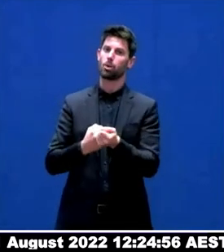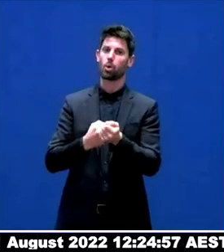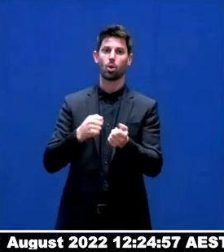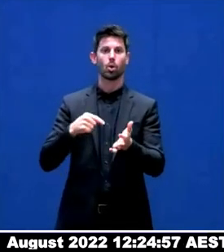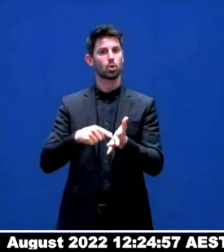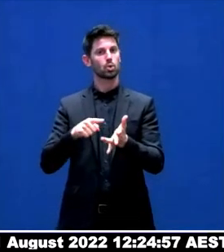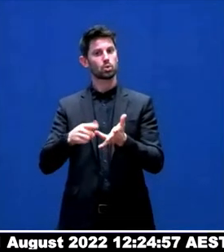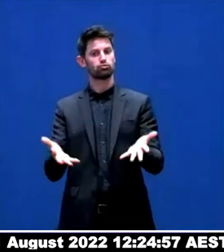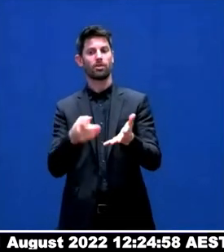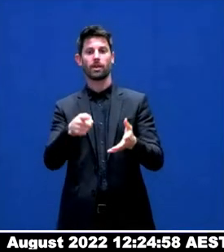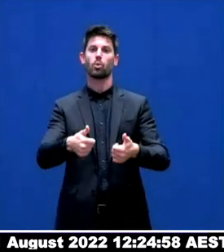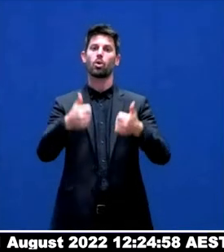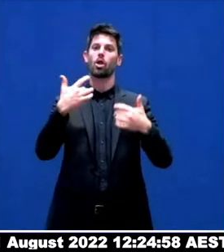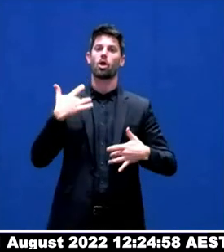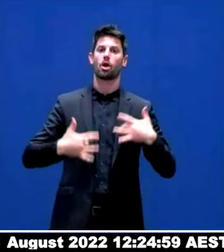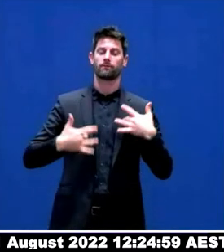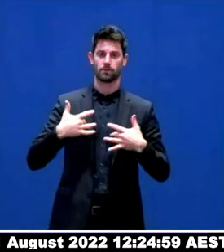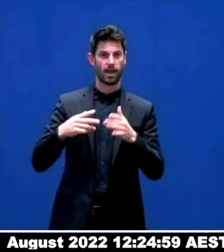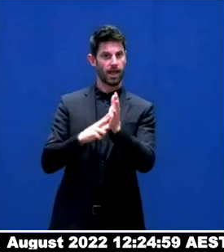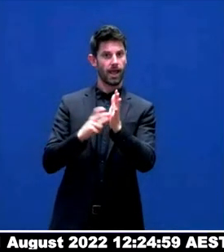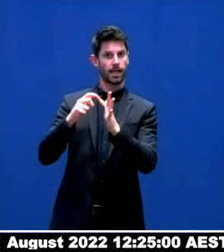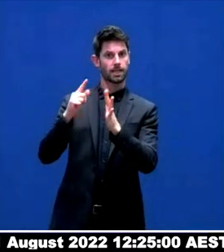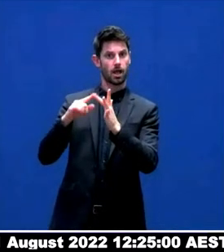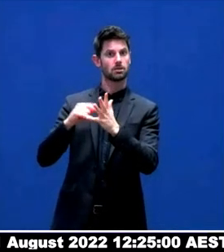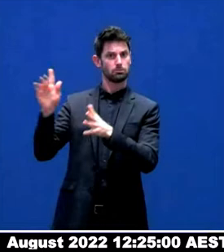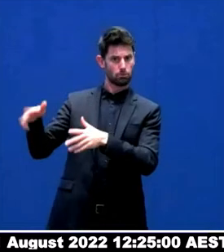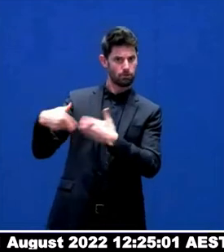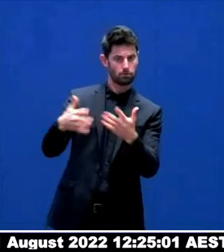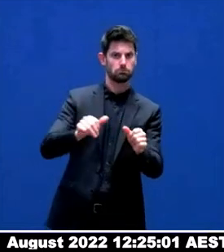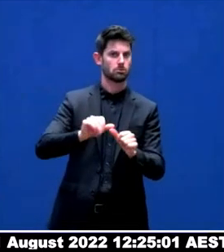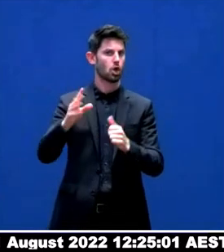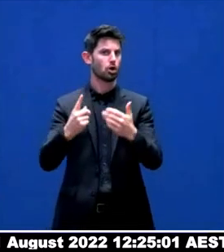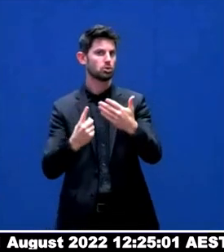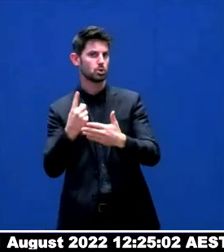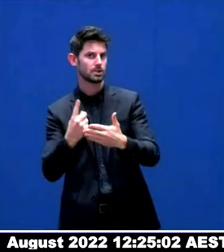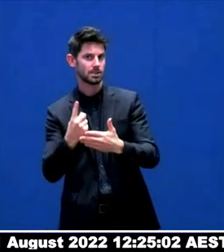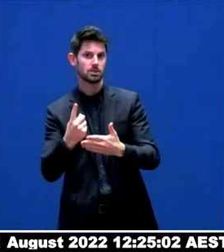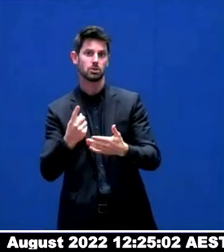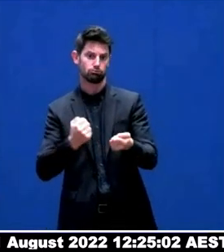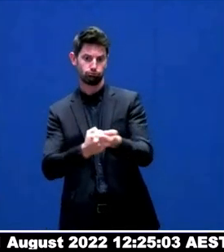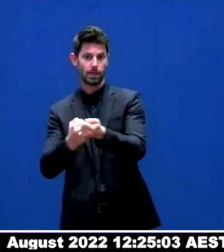The NDIS provides an unprecedented opportunity for people with disability to